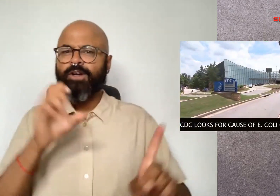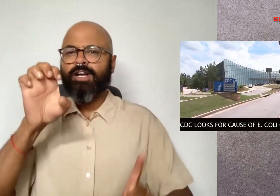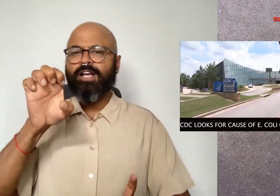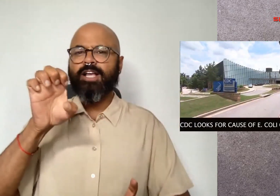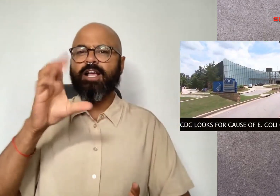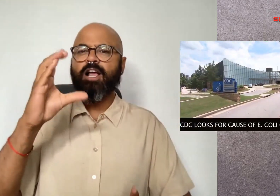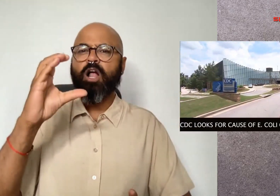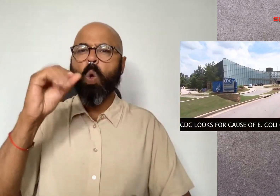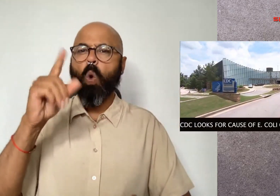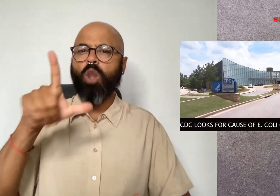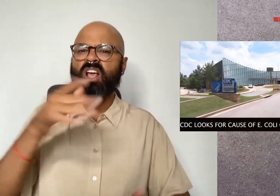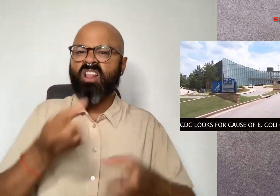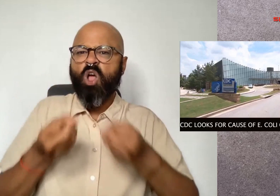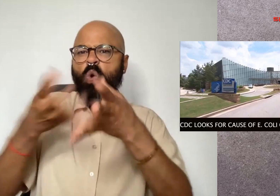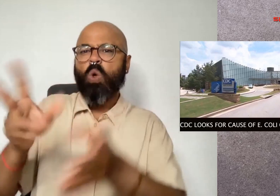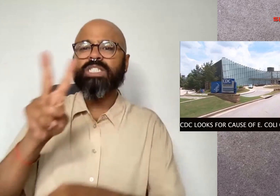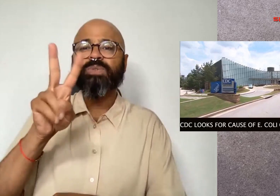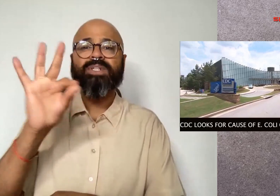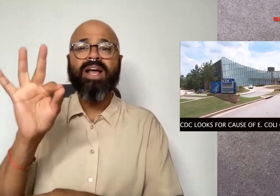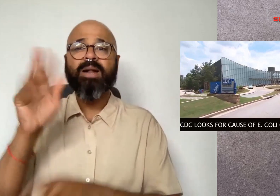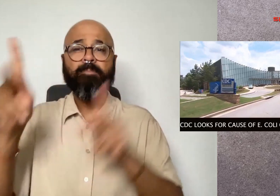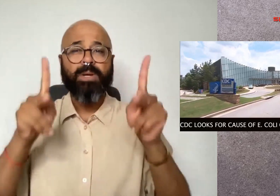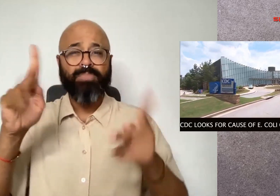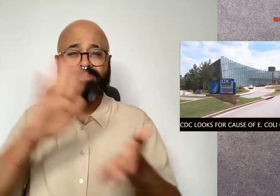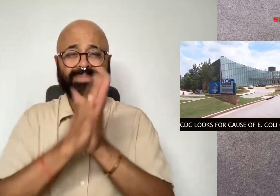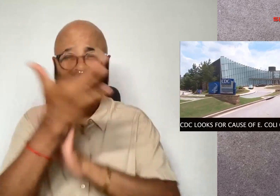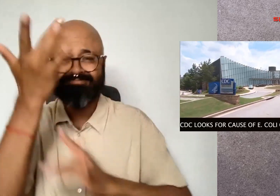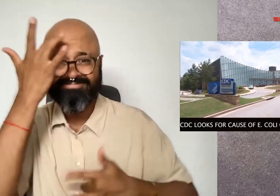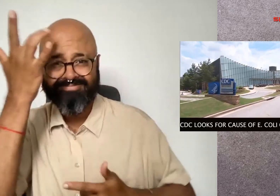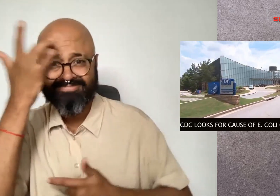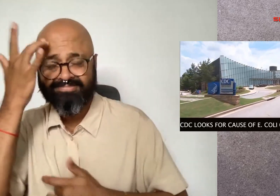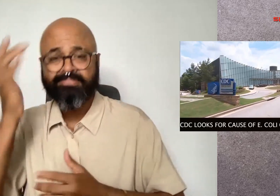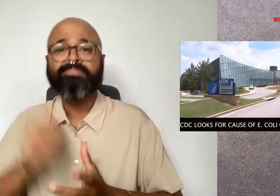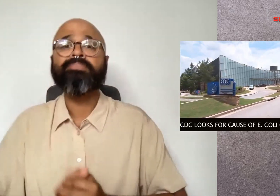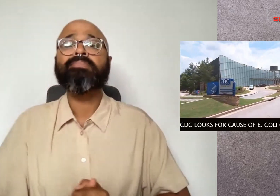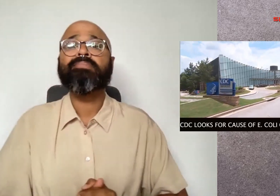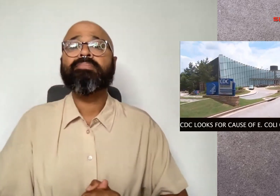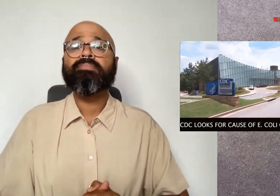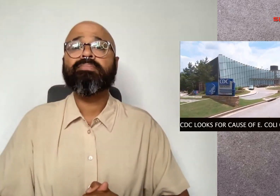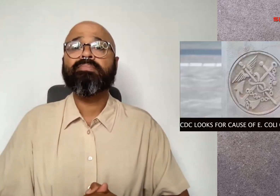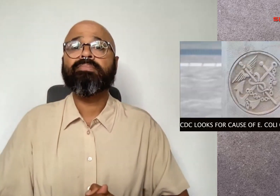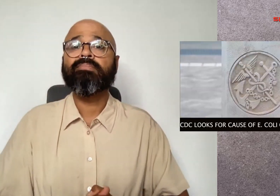the Centers for Disease Control and Prevention is searching for the source of E. coli that